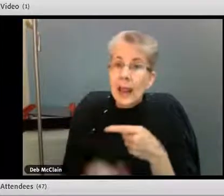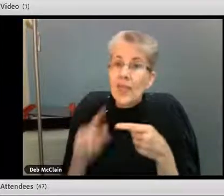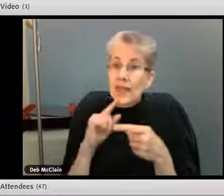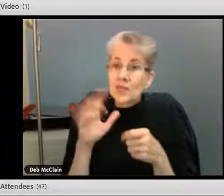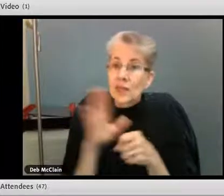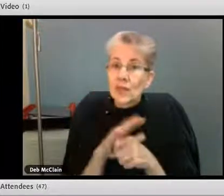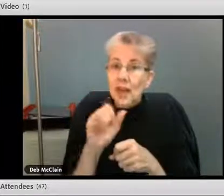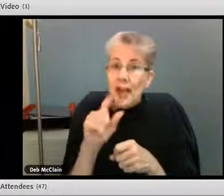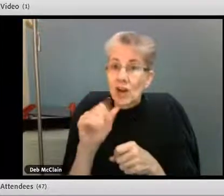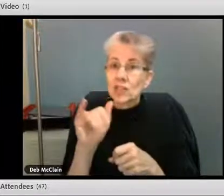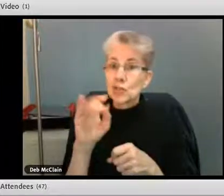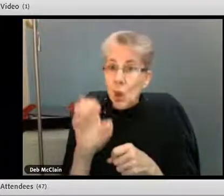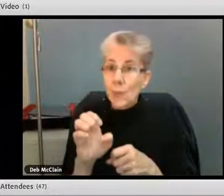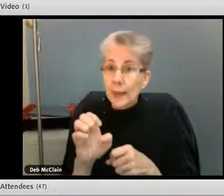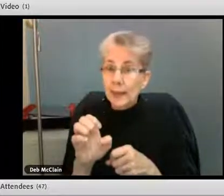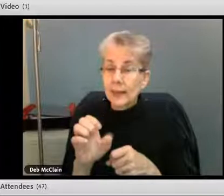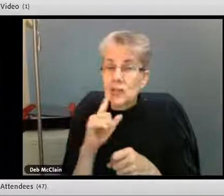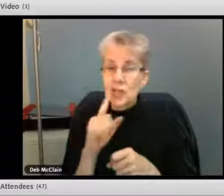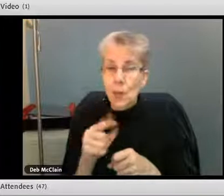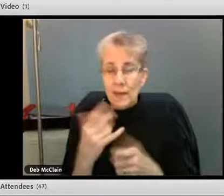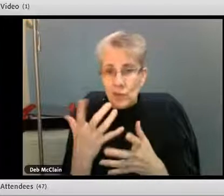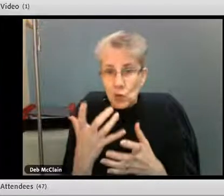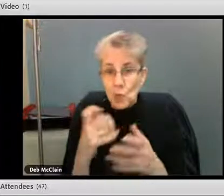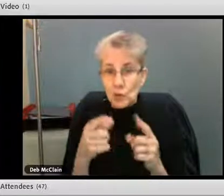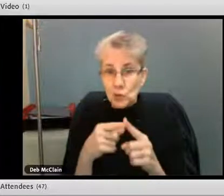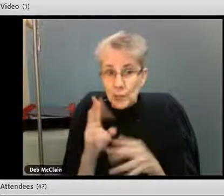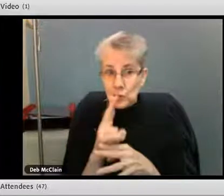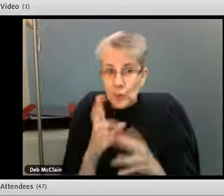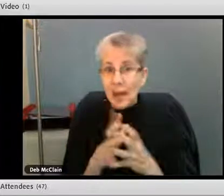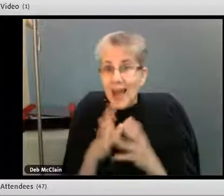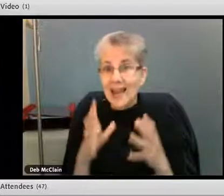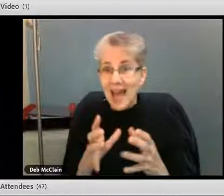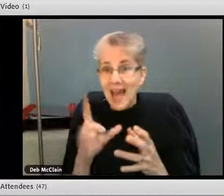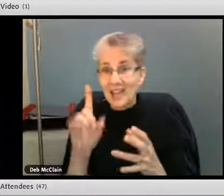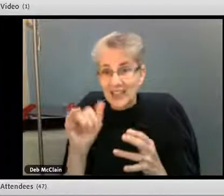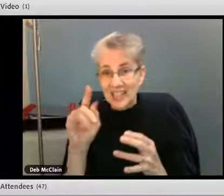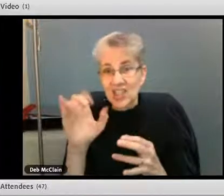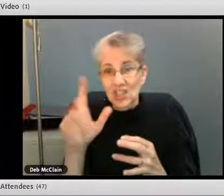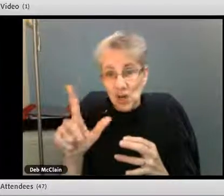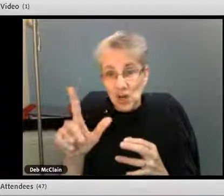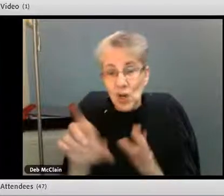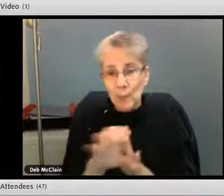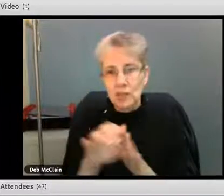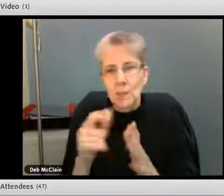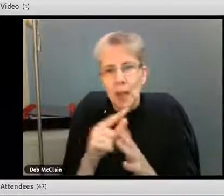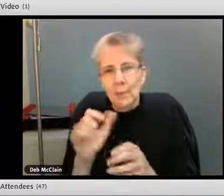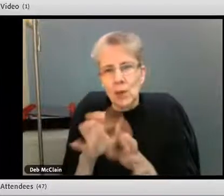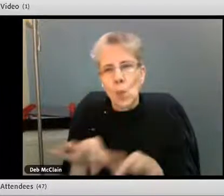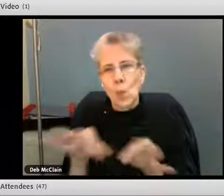If you are going to be doing a lot of digital stuff, it might be worth the investment, especially if you can justify putting it maybe on a computer